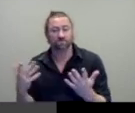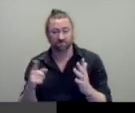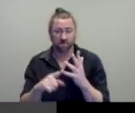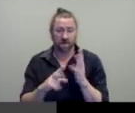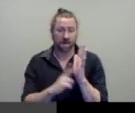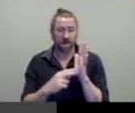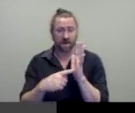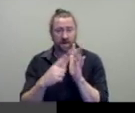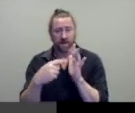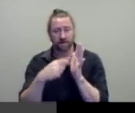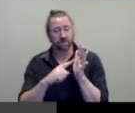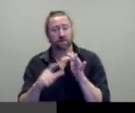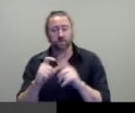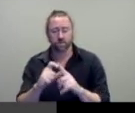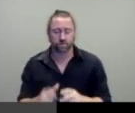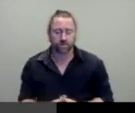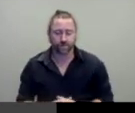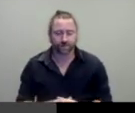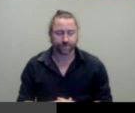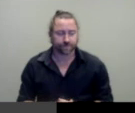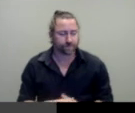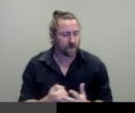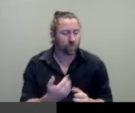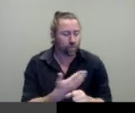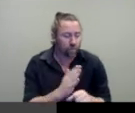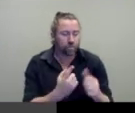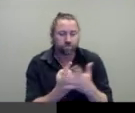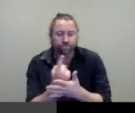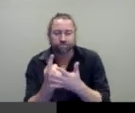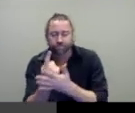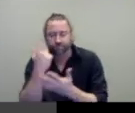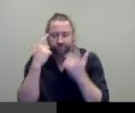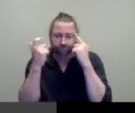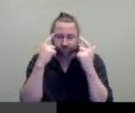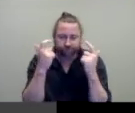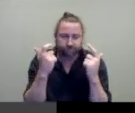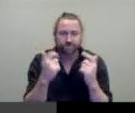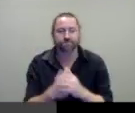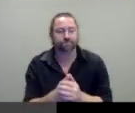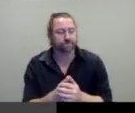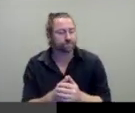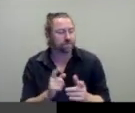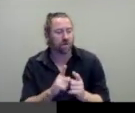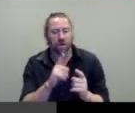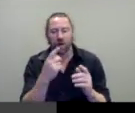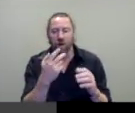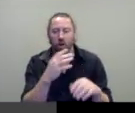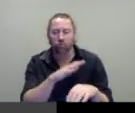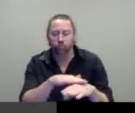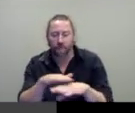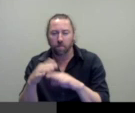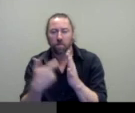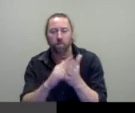here there are new formal elements that come to the fore we might be thinking here of rhythm and